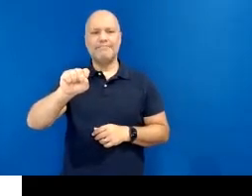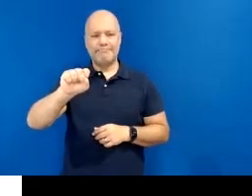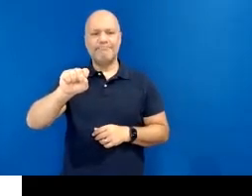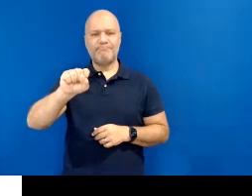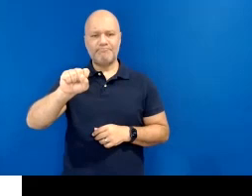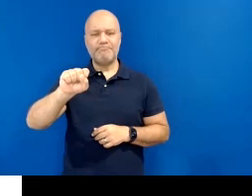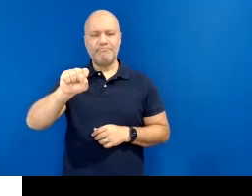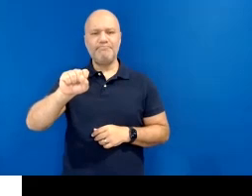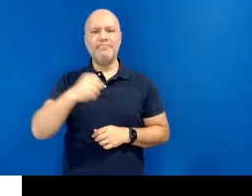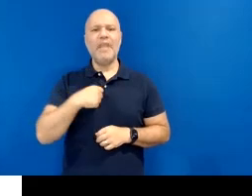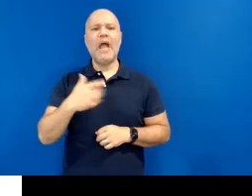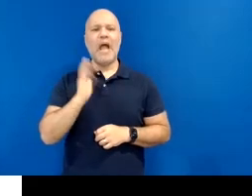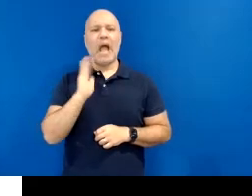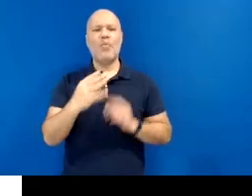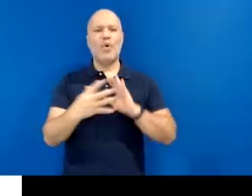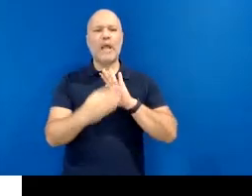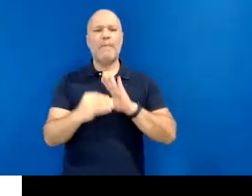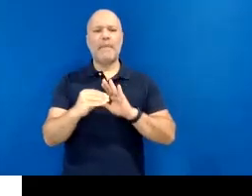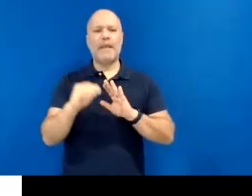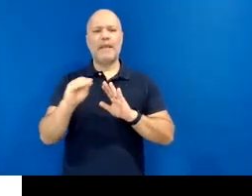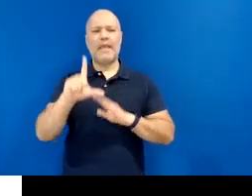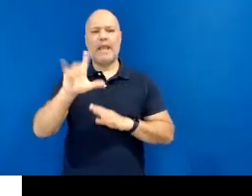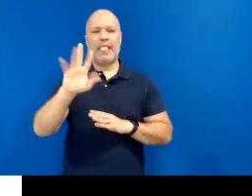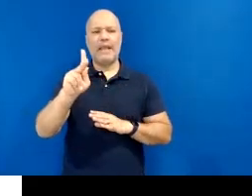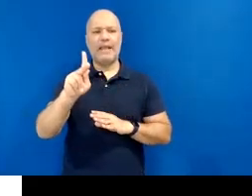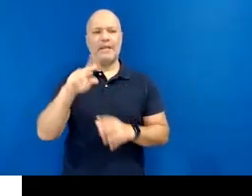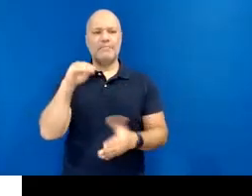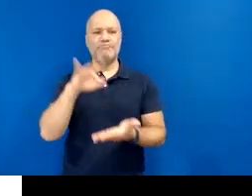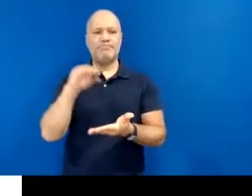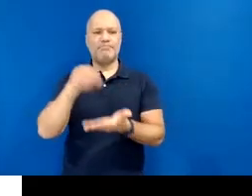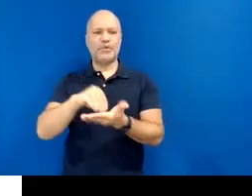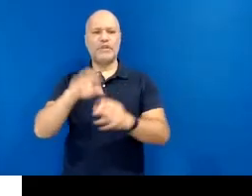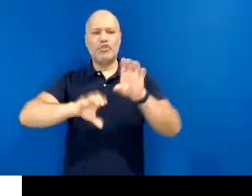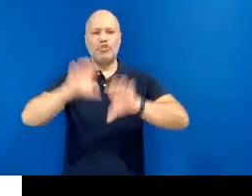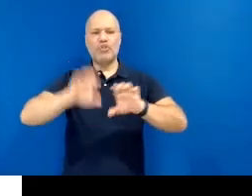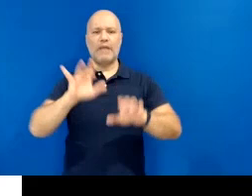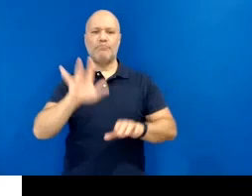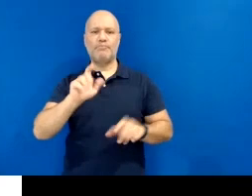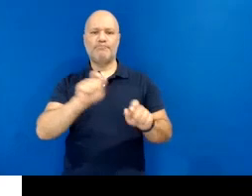copy link in the chat.